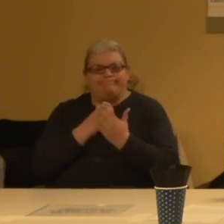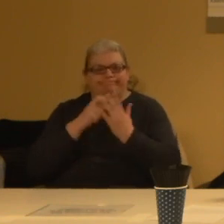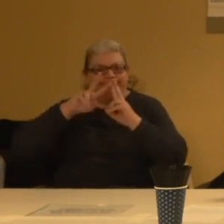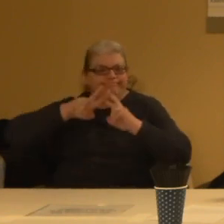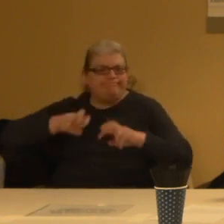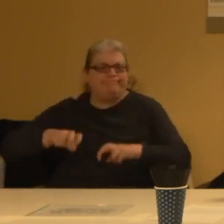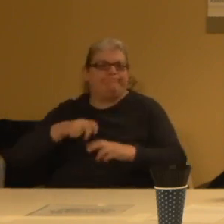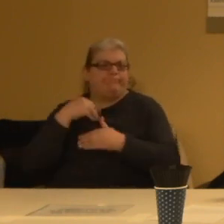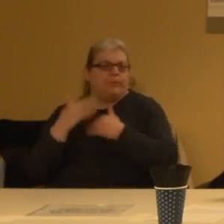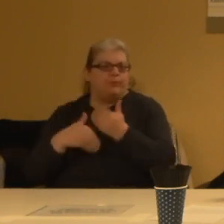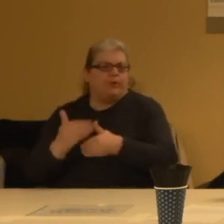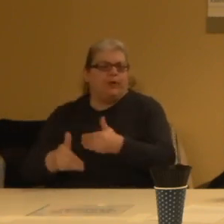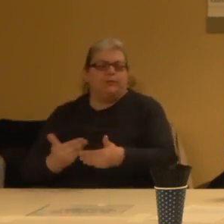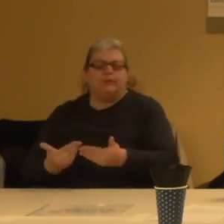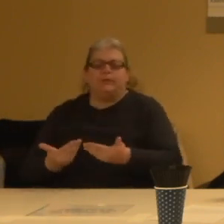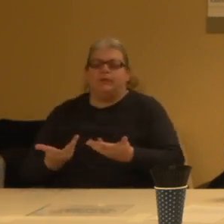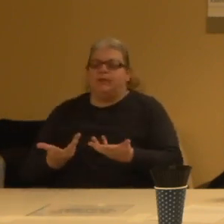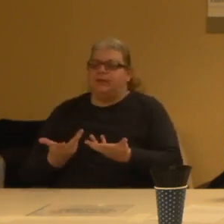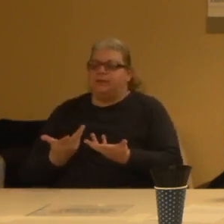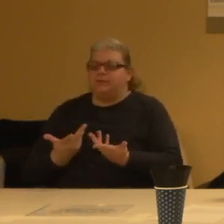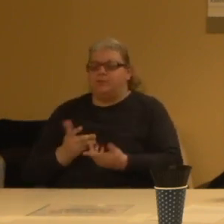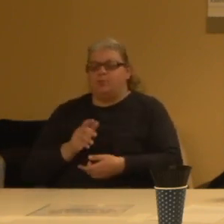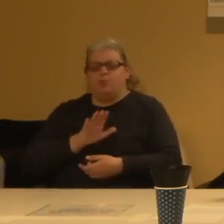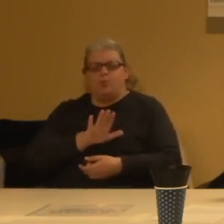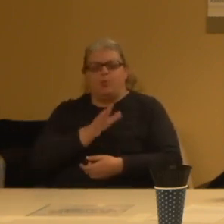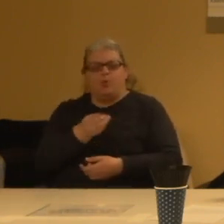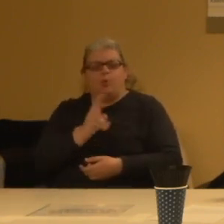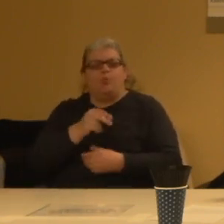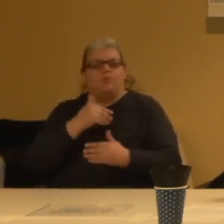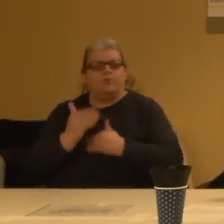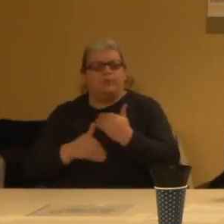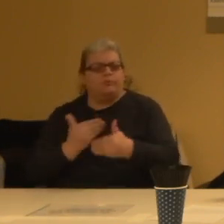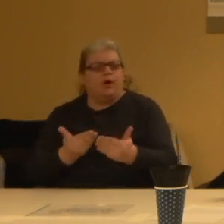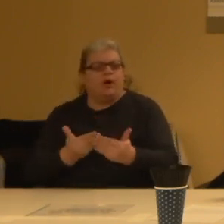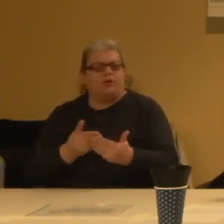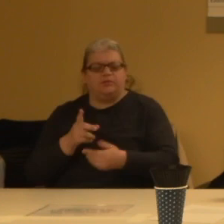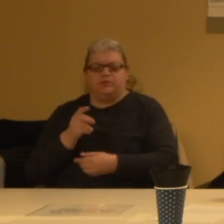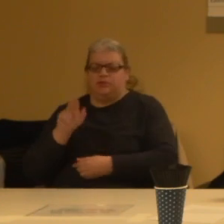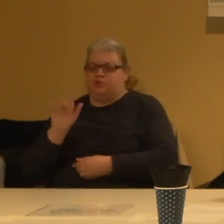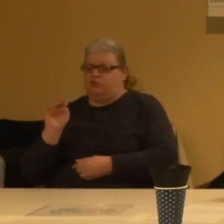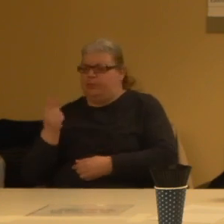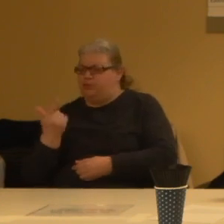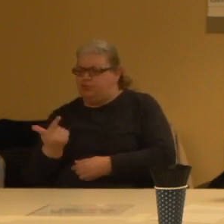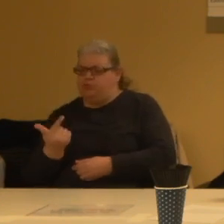you what is your own process when you dramaturge and you play,